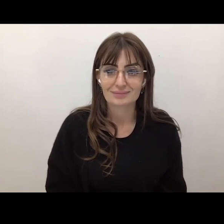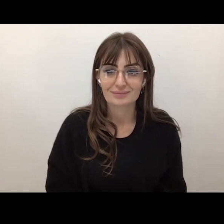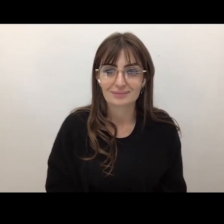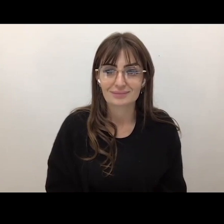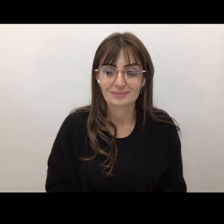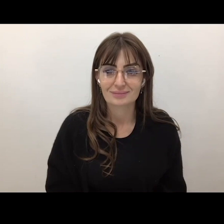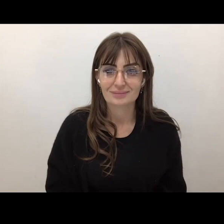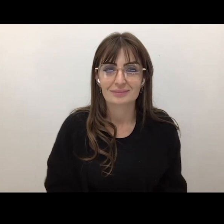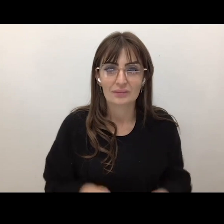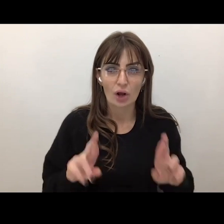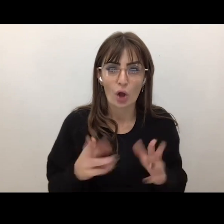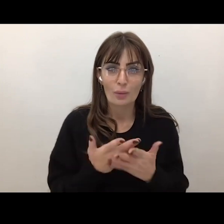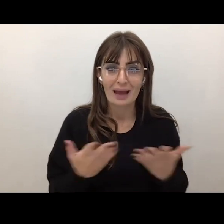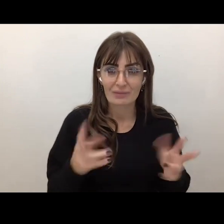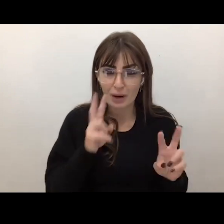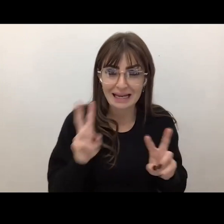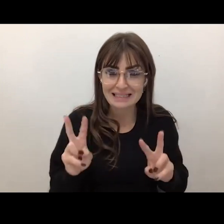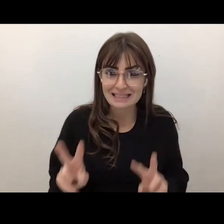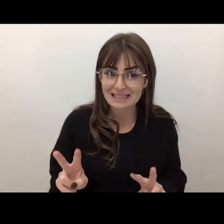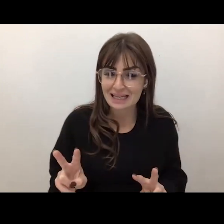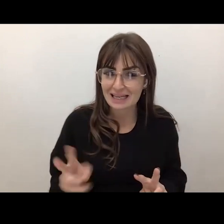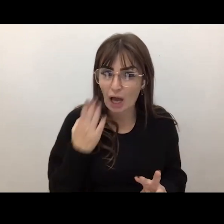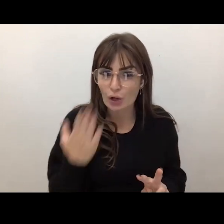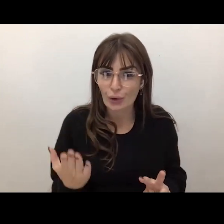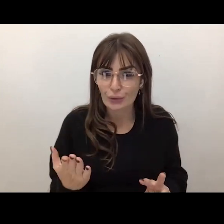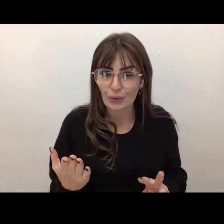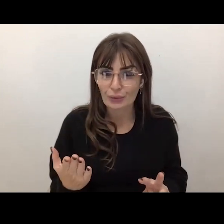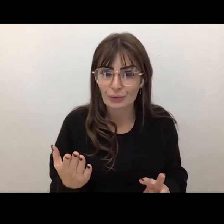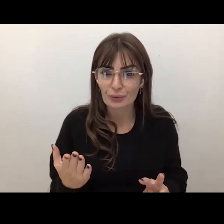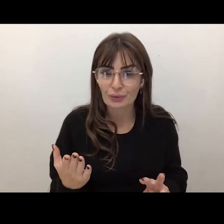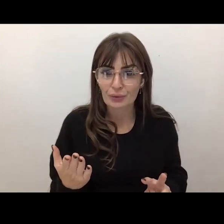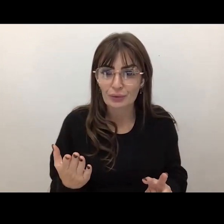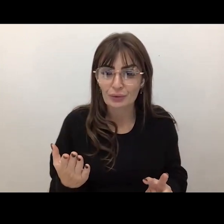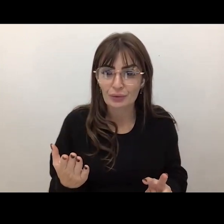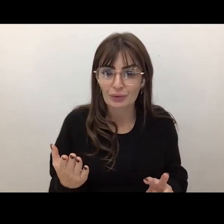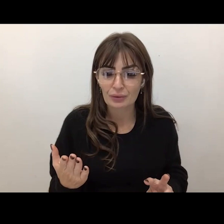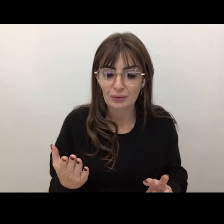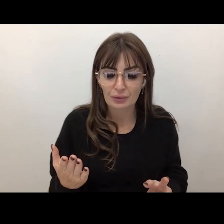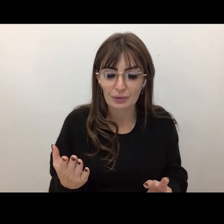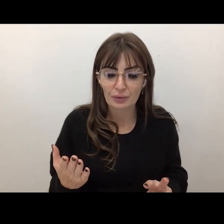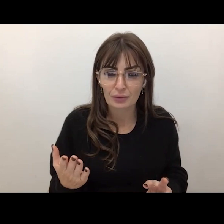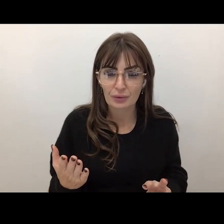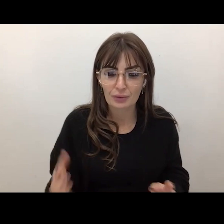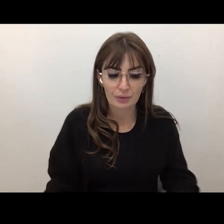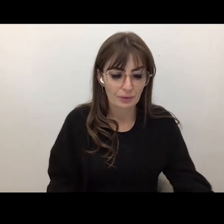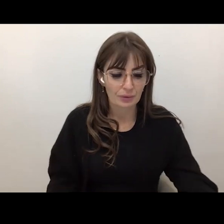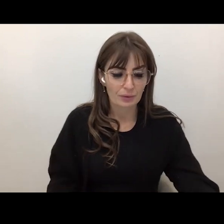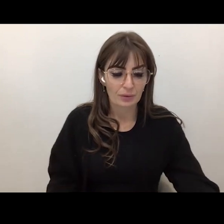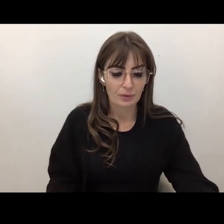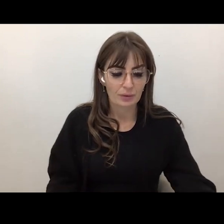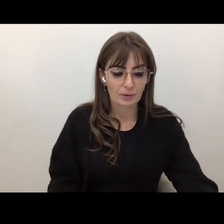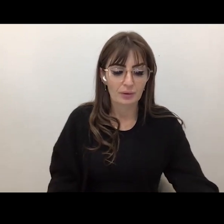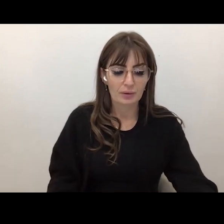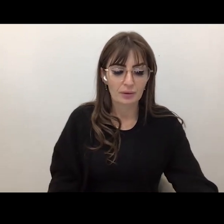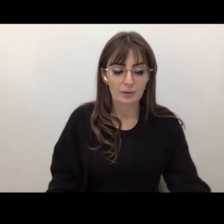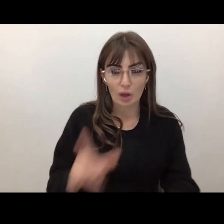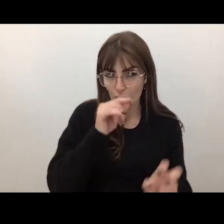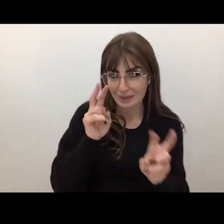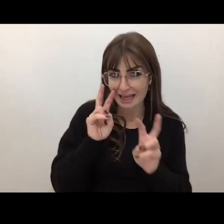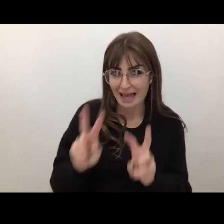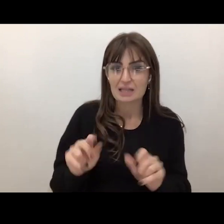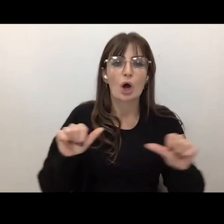I hope everyone can see this. Maybe not. You can see it? OK. I am not seeing your answers.